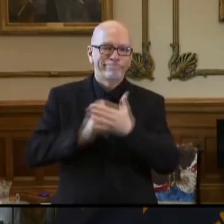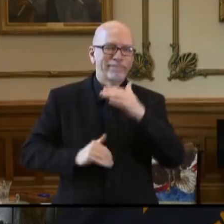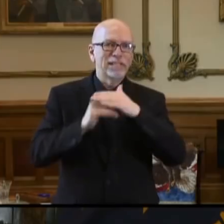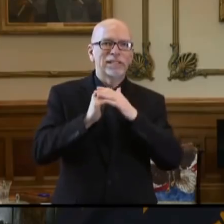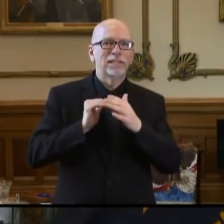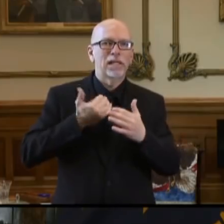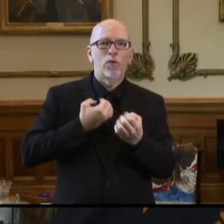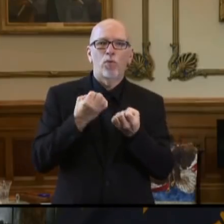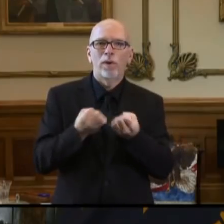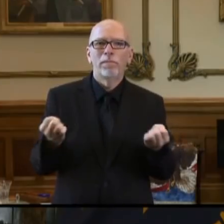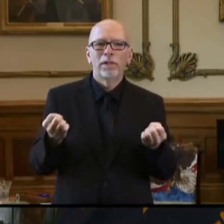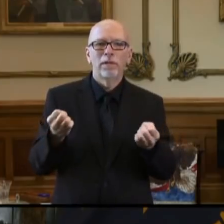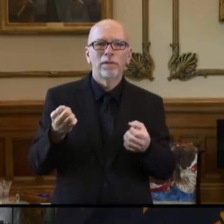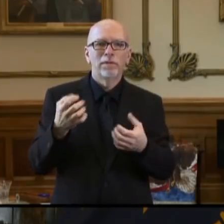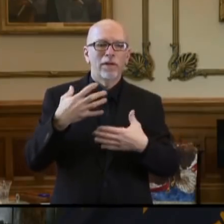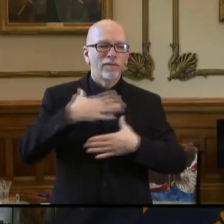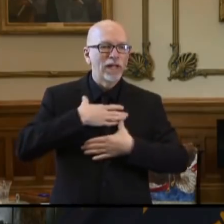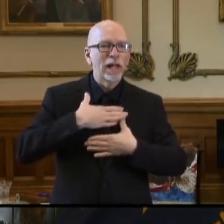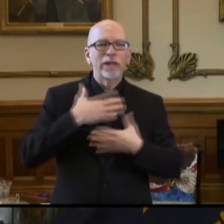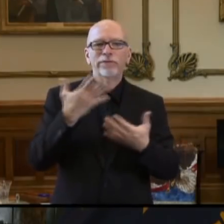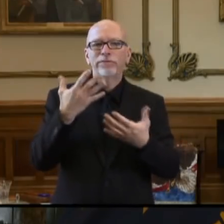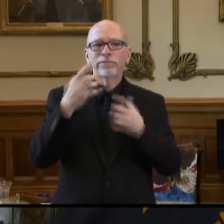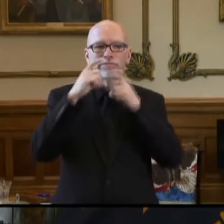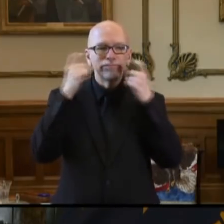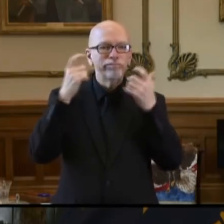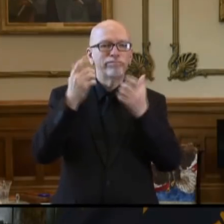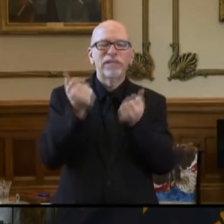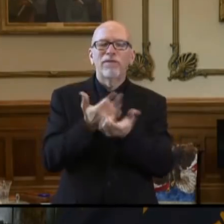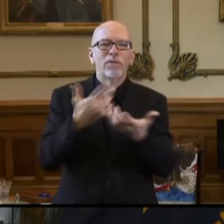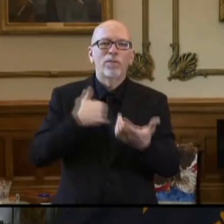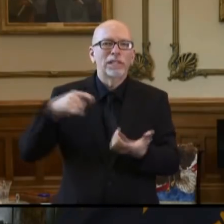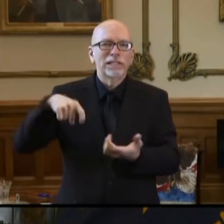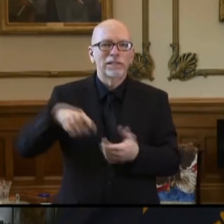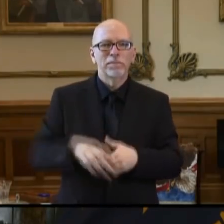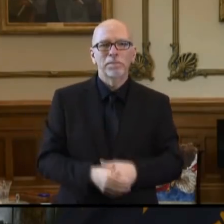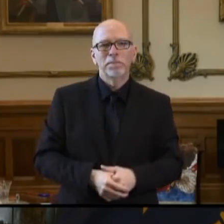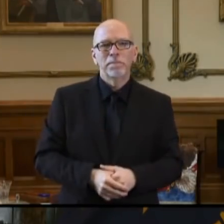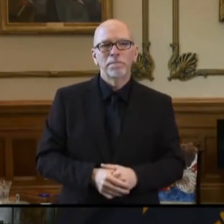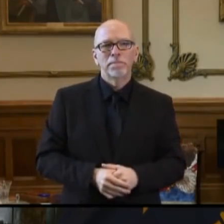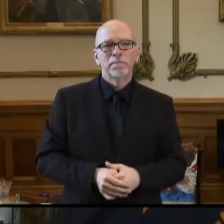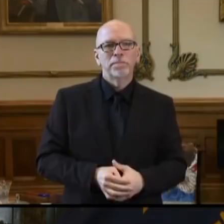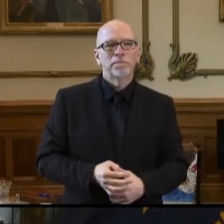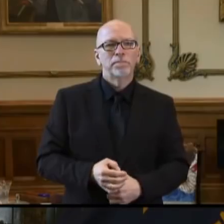ASPECTS OF OUR SUPPLY DISTRIBUTION TO MAXIMIZE THE PERSONAL PROTECTIVE EQUIPMENT,